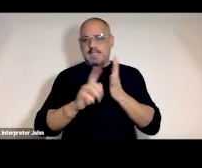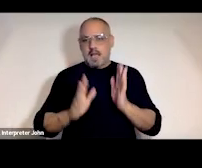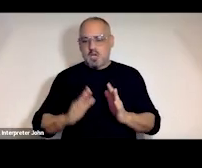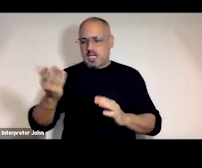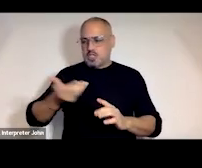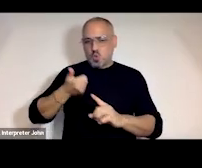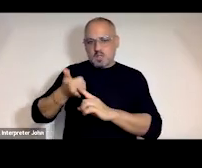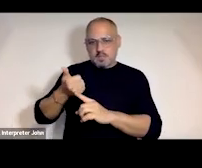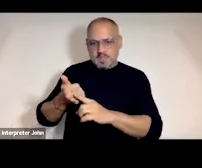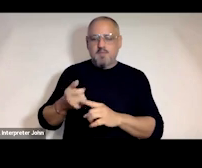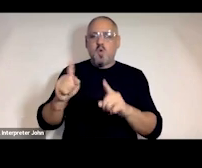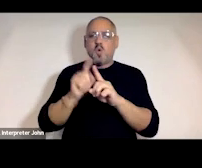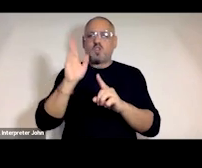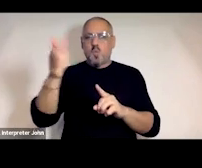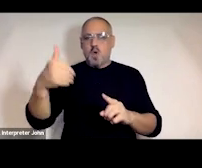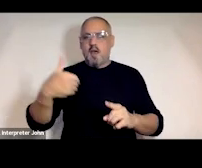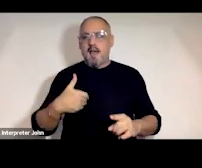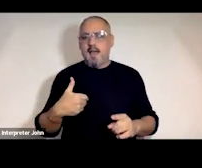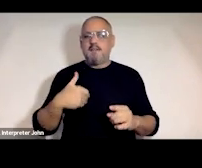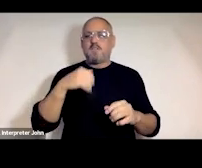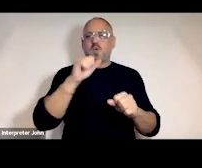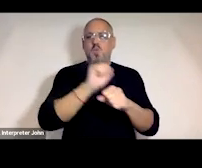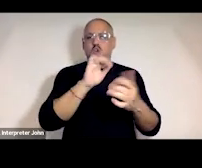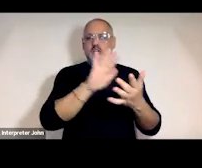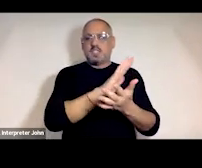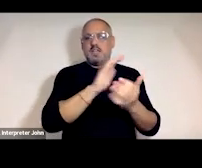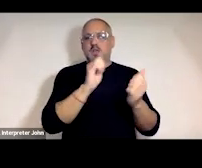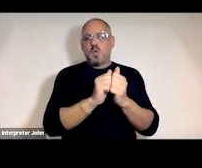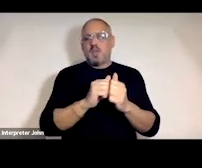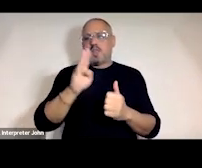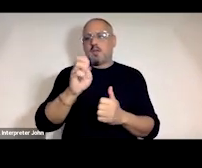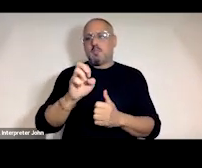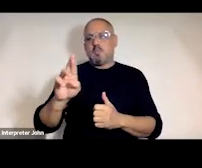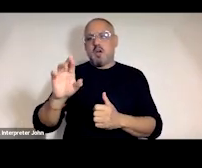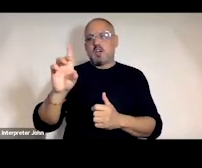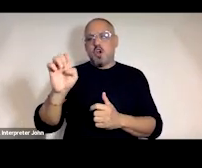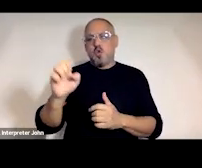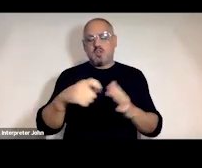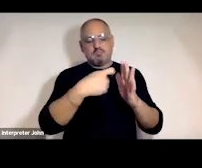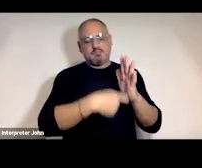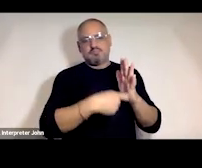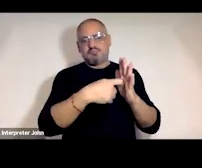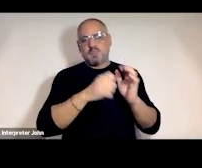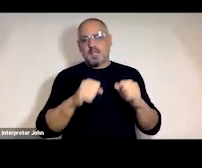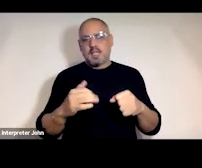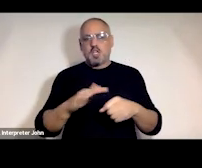and it'll also have a worksheet with a barcode on it, and you can use that as your cover sheet